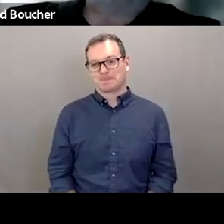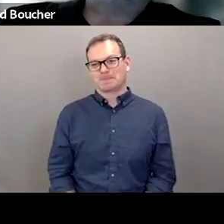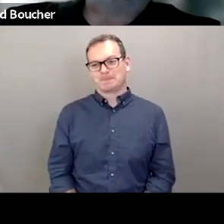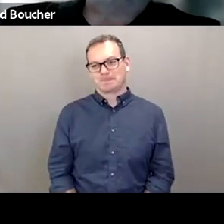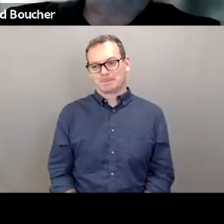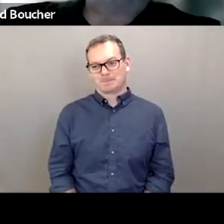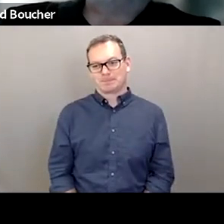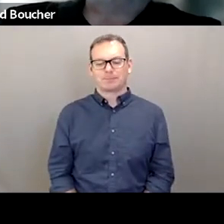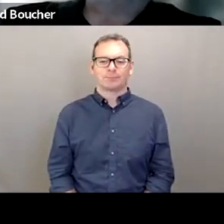go ahead Marcy